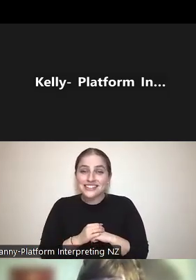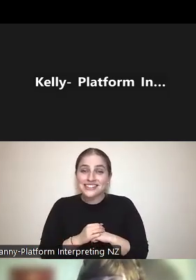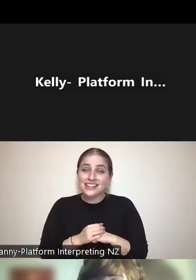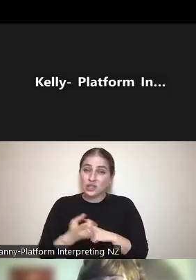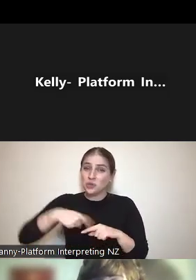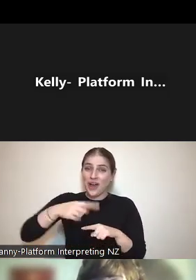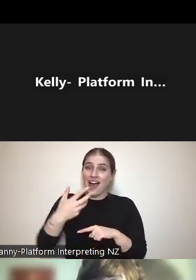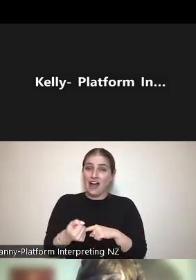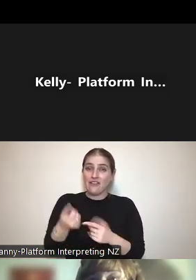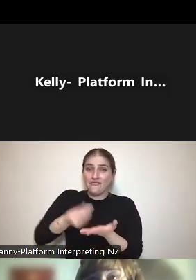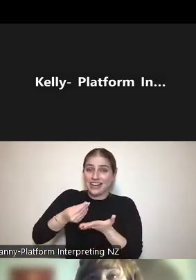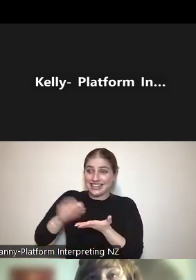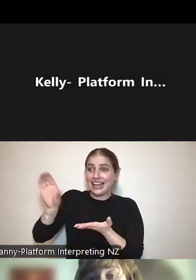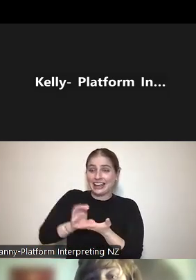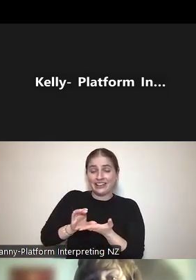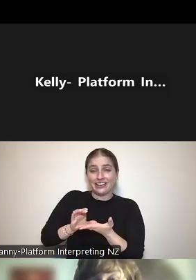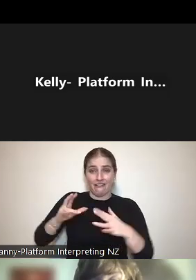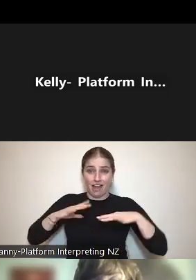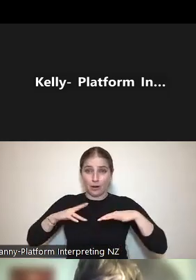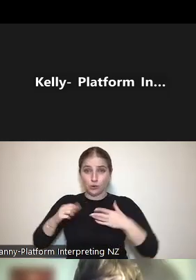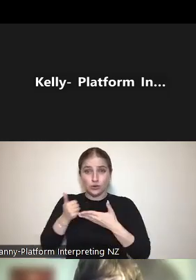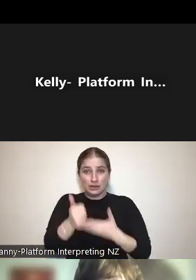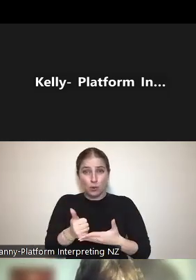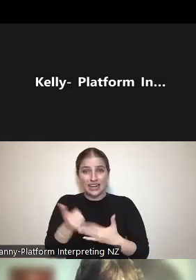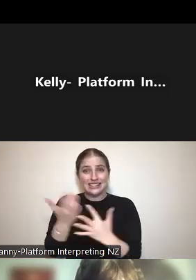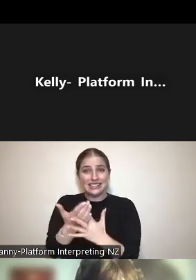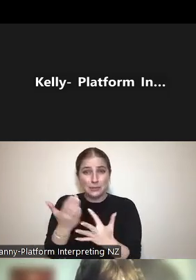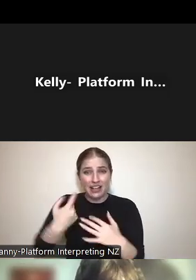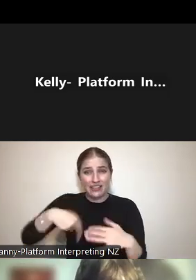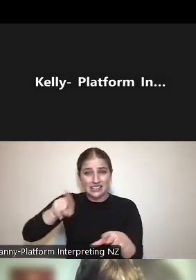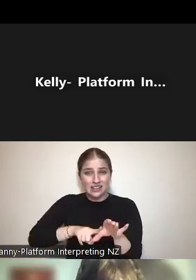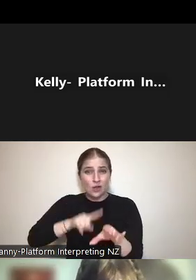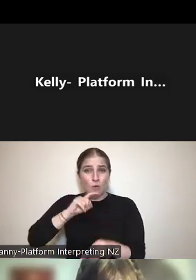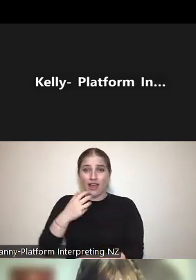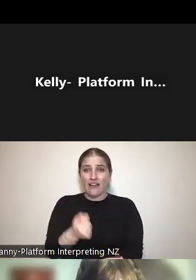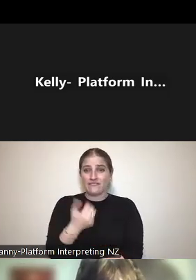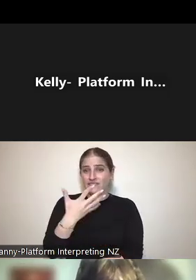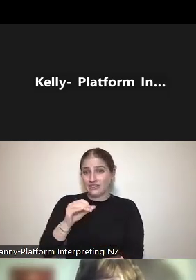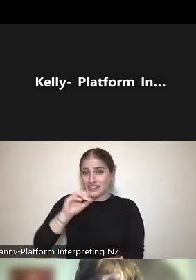accessibility, so we this year we'll have $50,000, worth of Kakano funding,